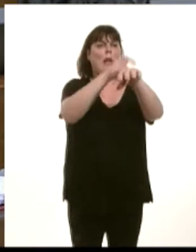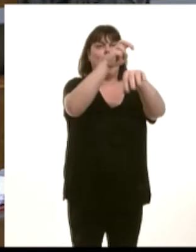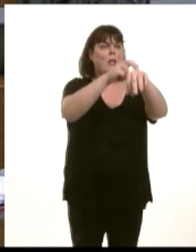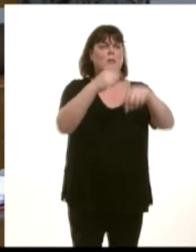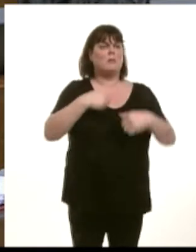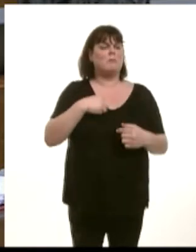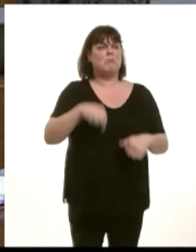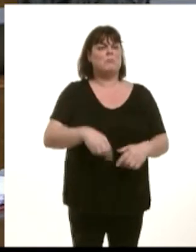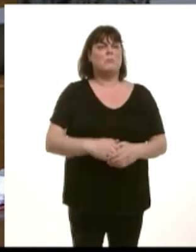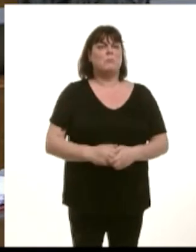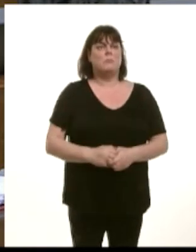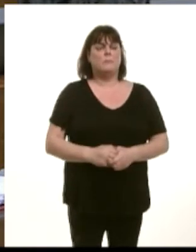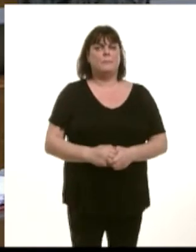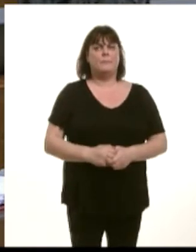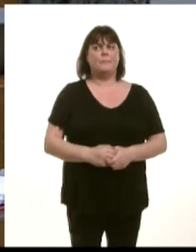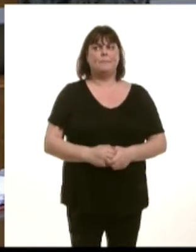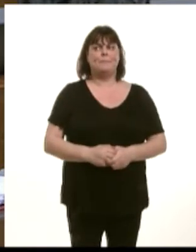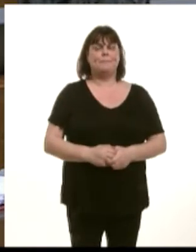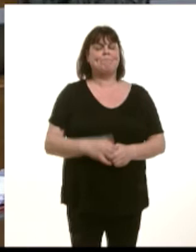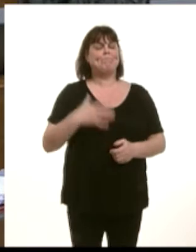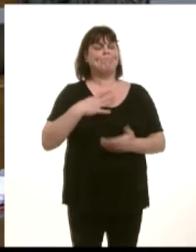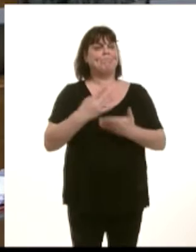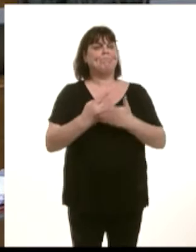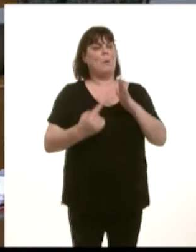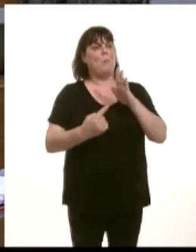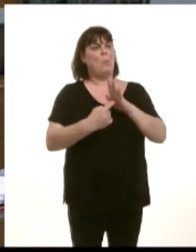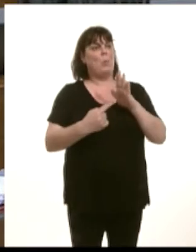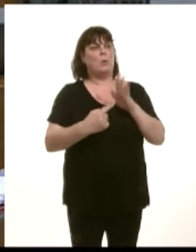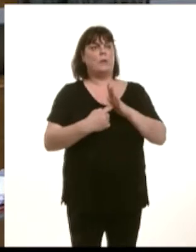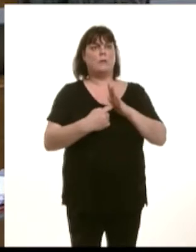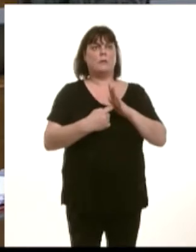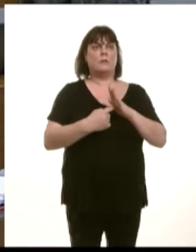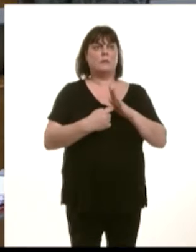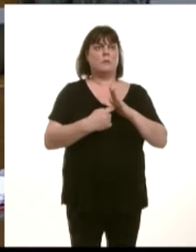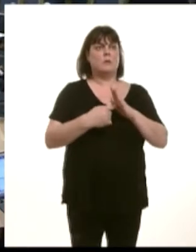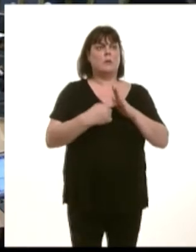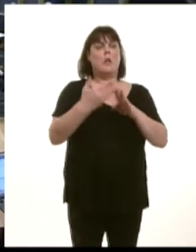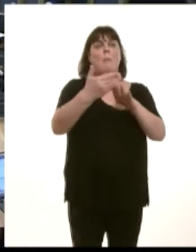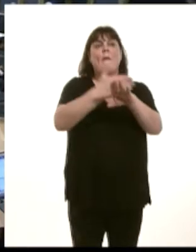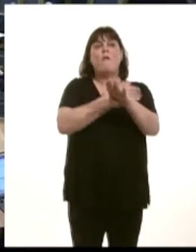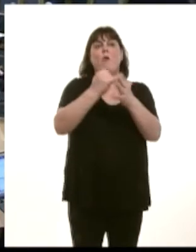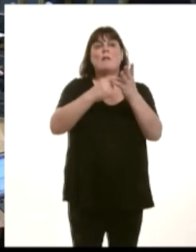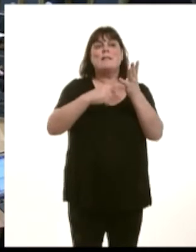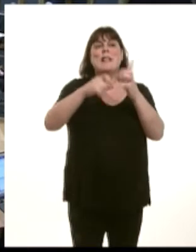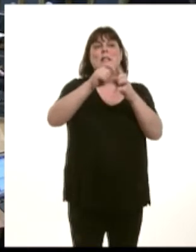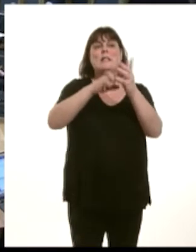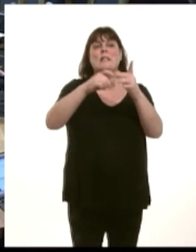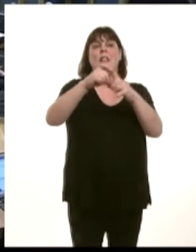This is imperative before any agreement is signed on St David’s Day.